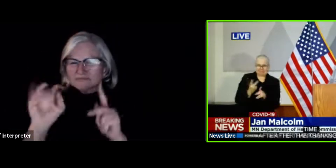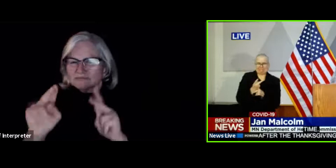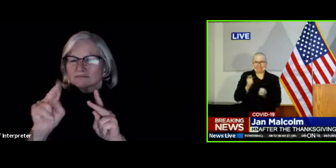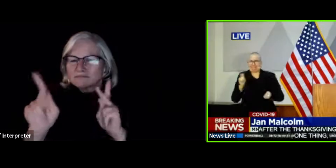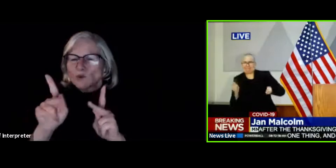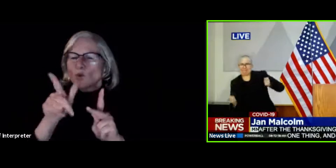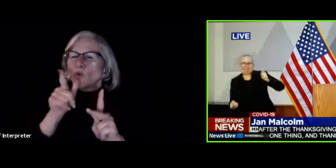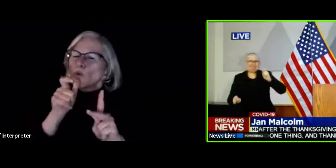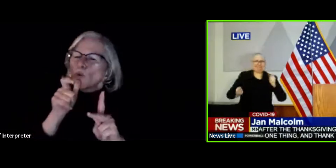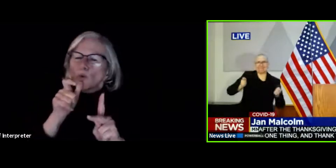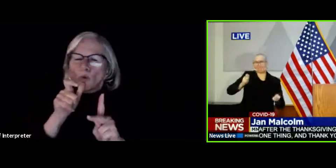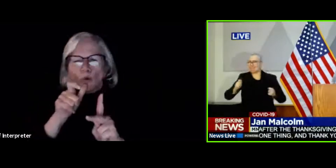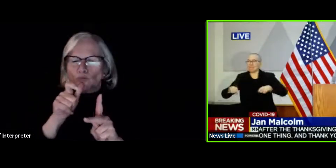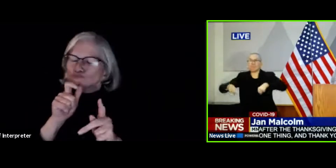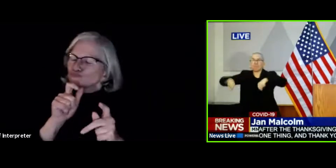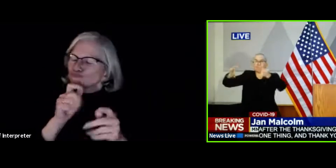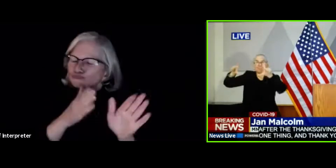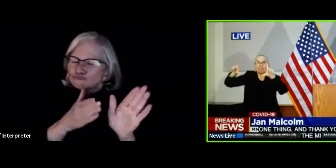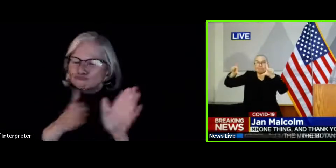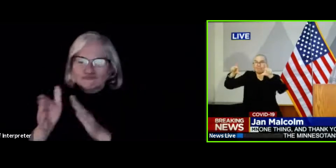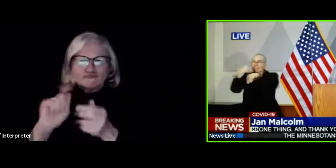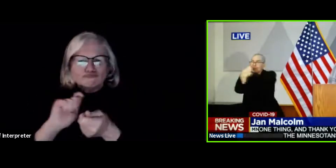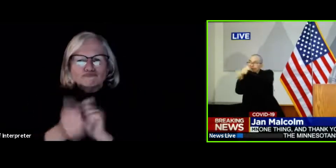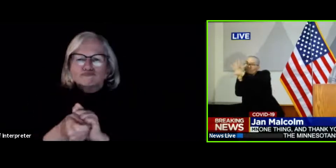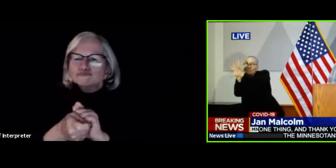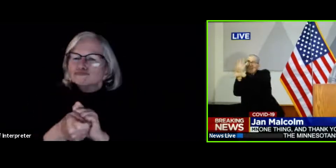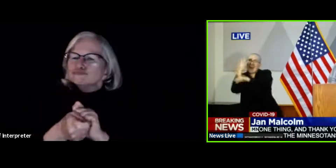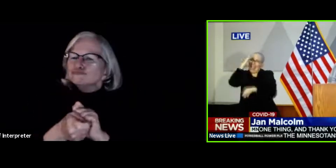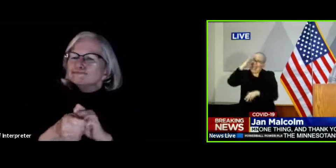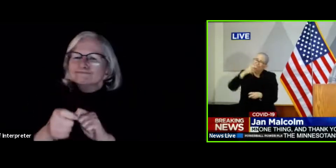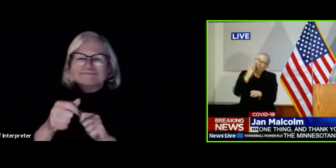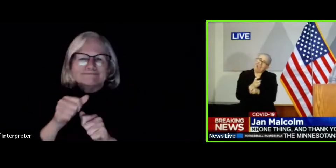NOT AN EASY THING TO DO ESPECIALLY IN A YEAR AS DIFFICULT AS THIS BUT FOR THOSE